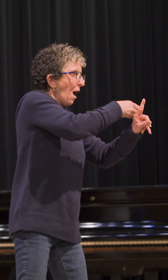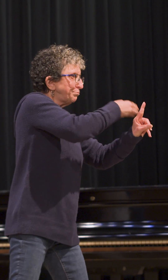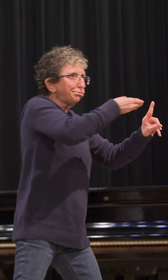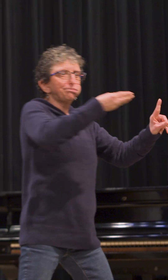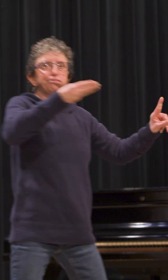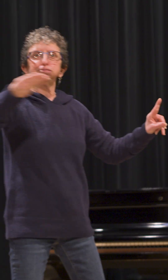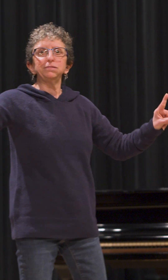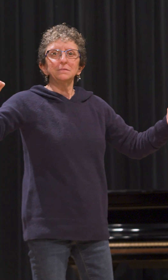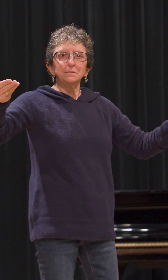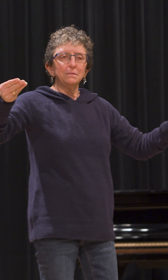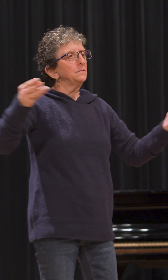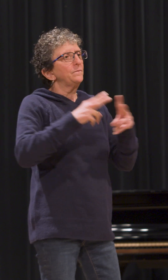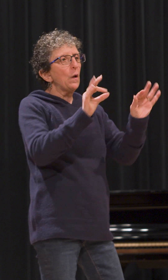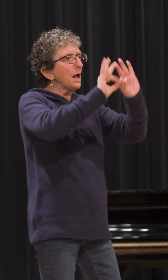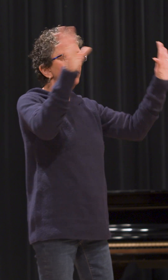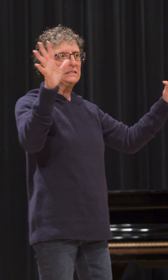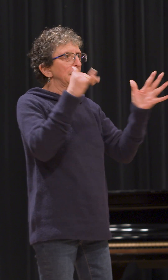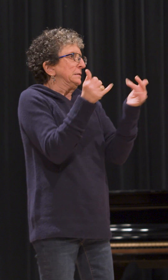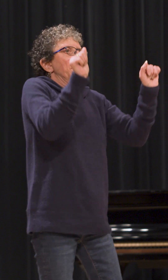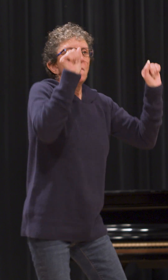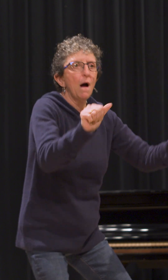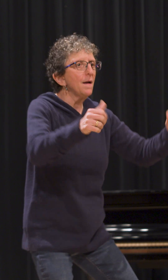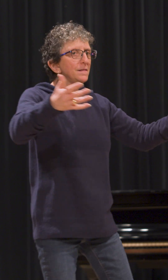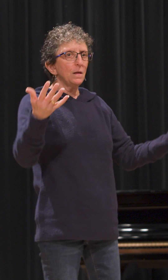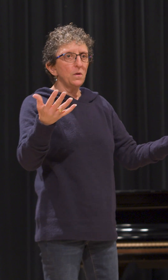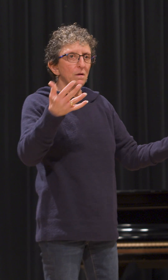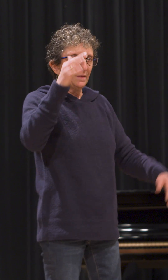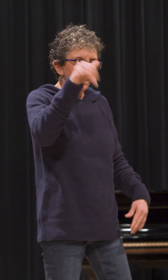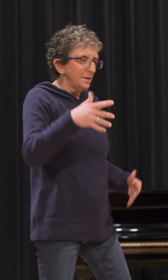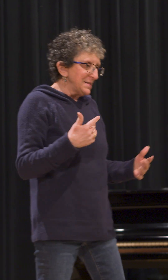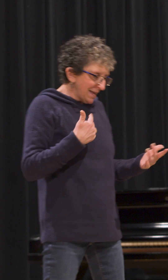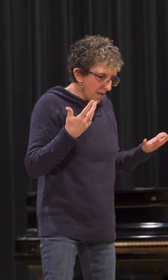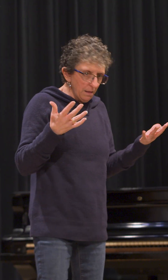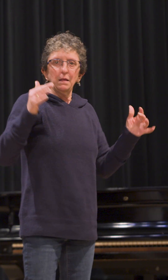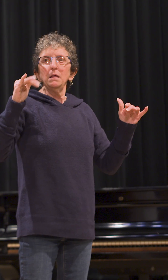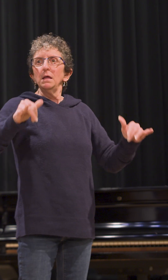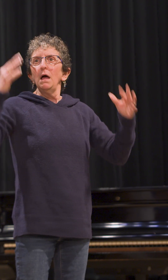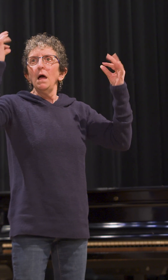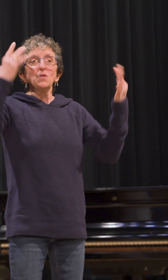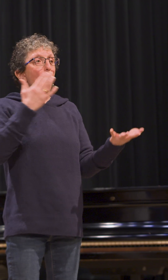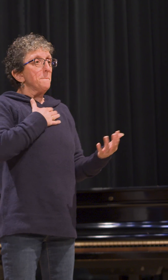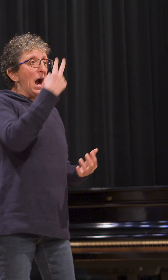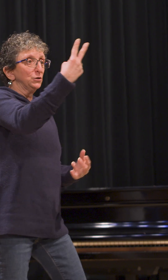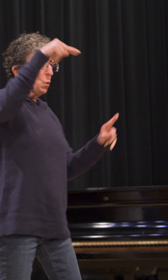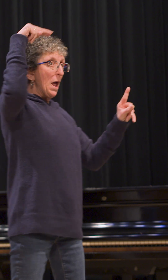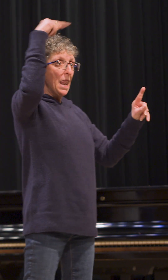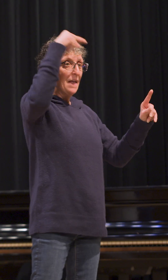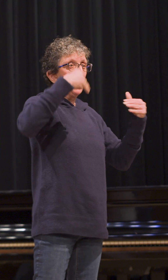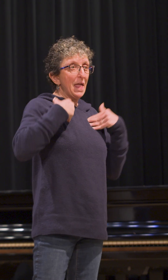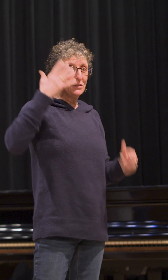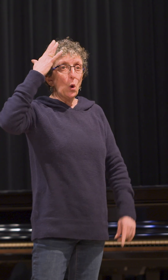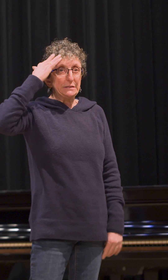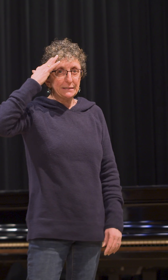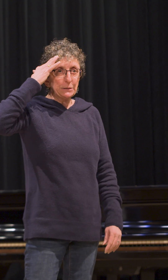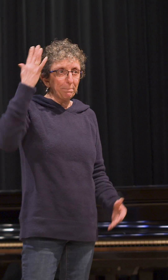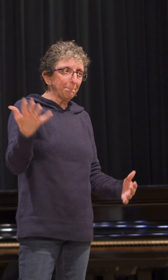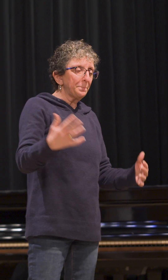that hor—horrific war. And there is possible that generational trauma was passed down.